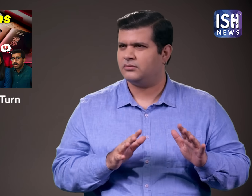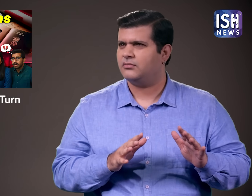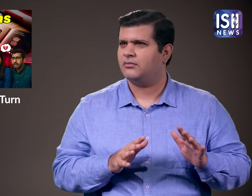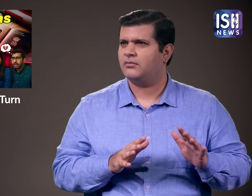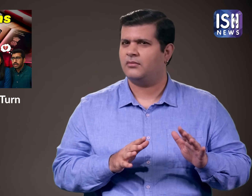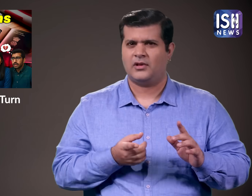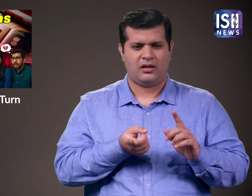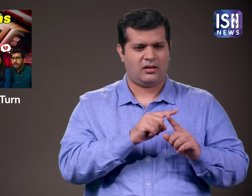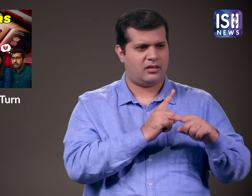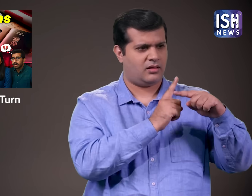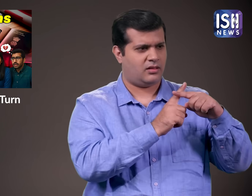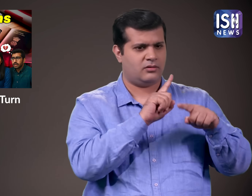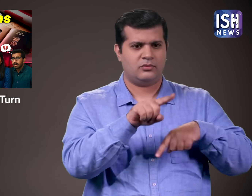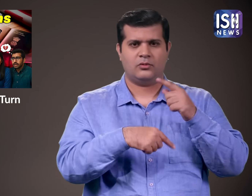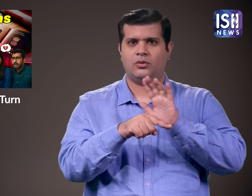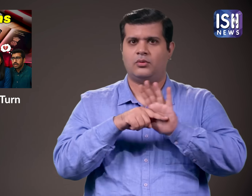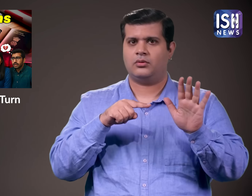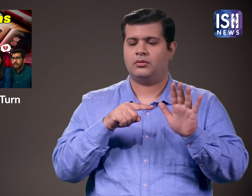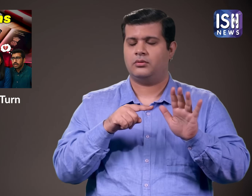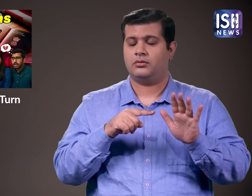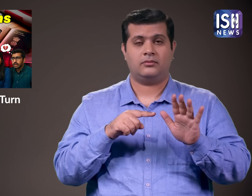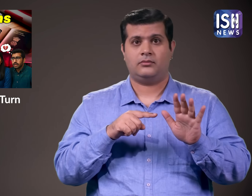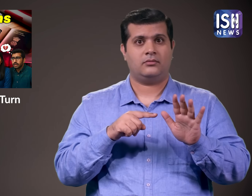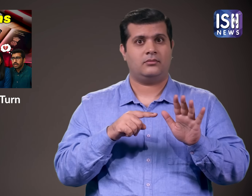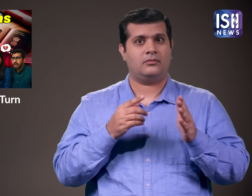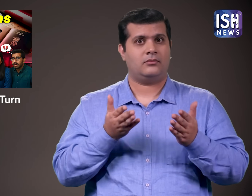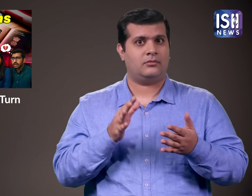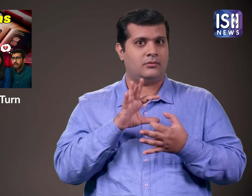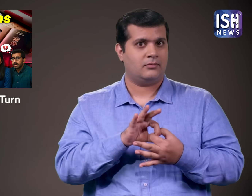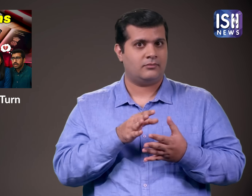What!? Conflicting actions!